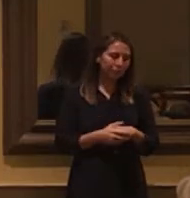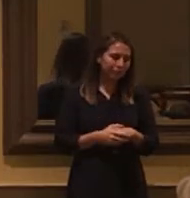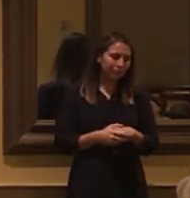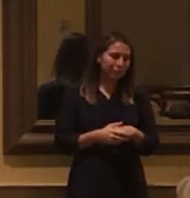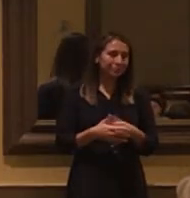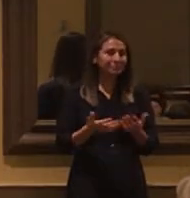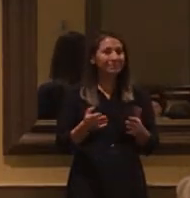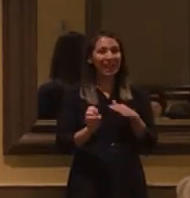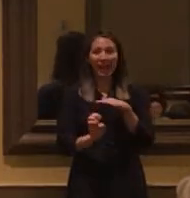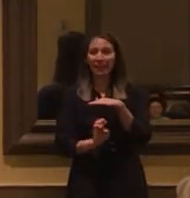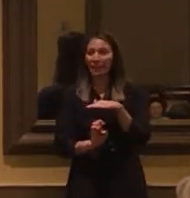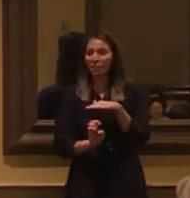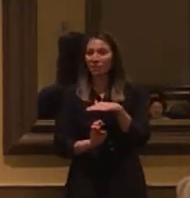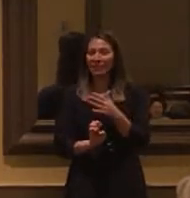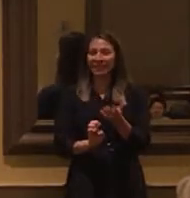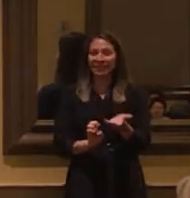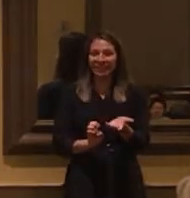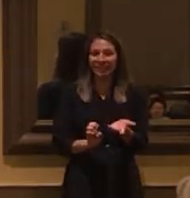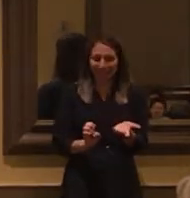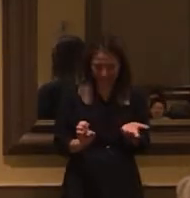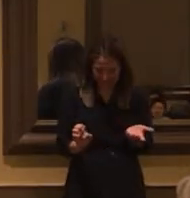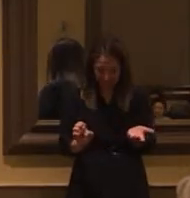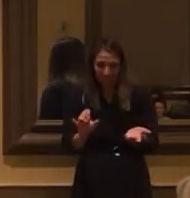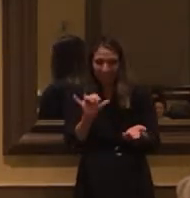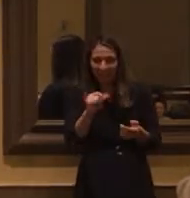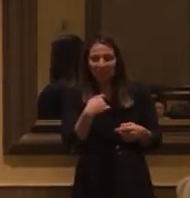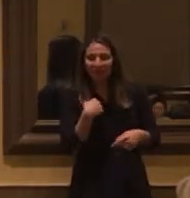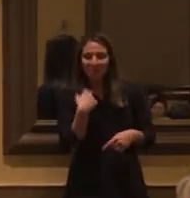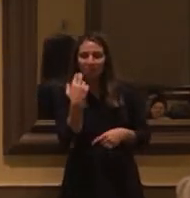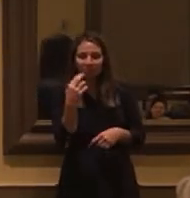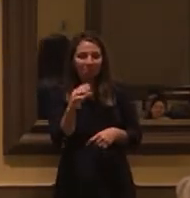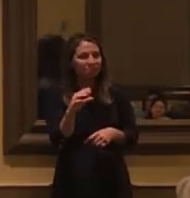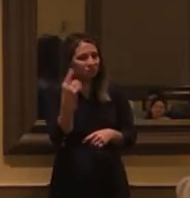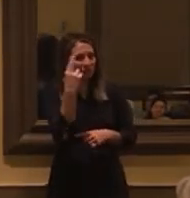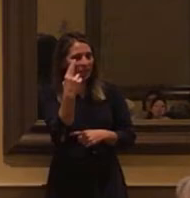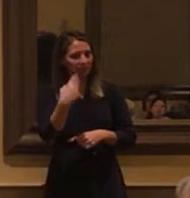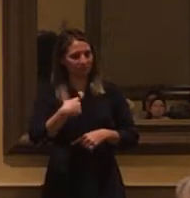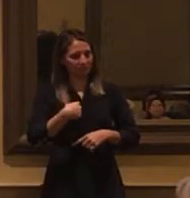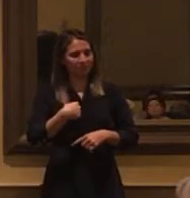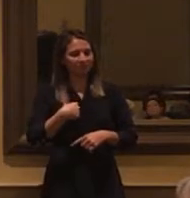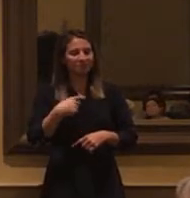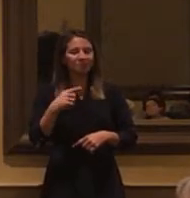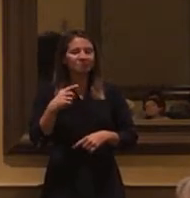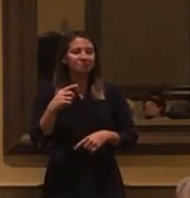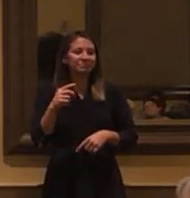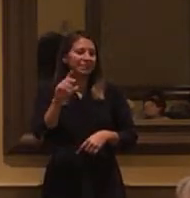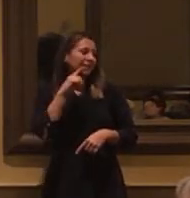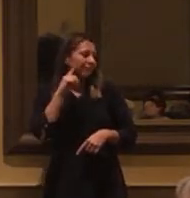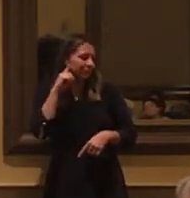I went to